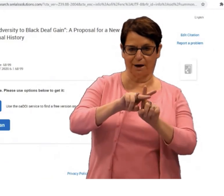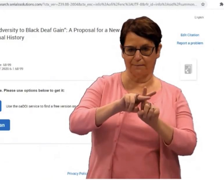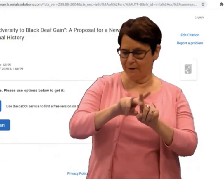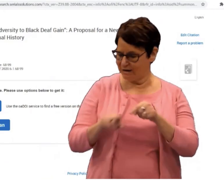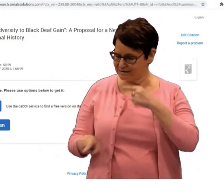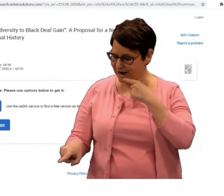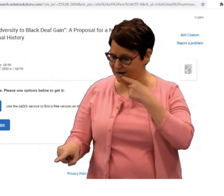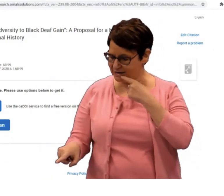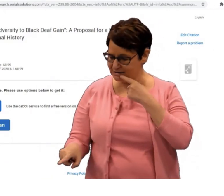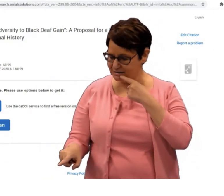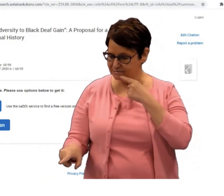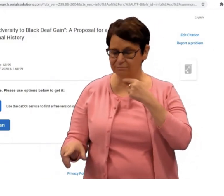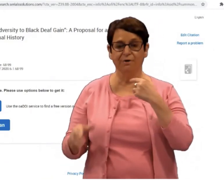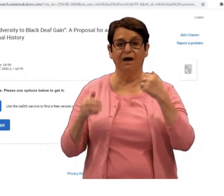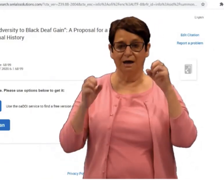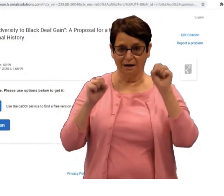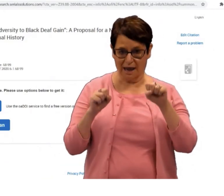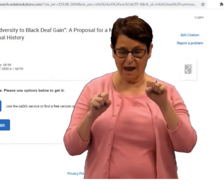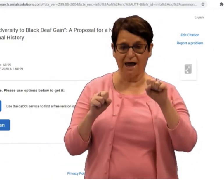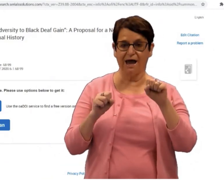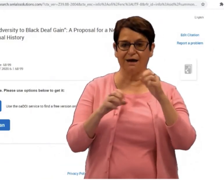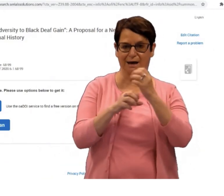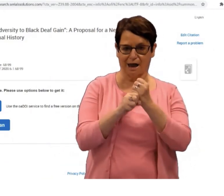This page comes up.